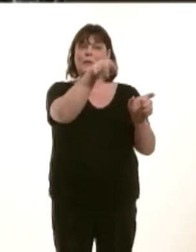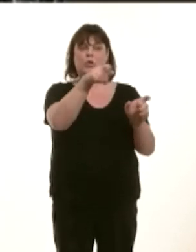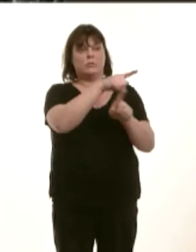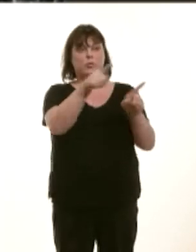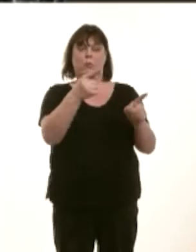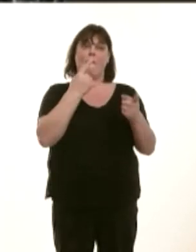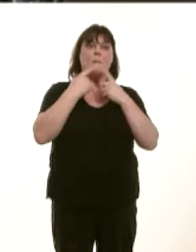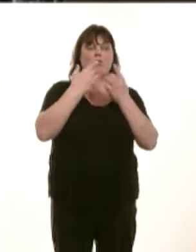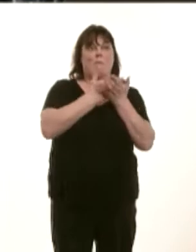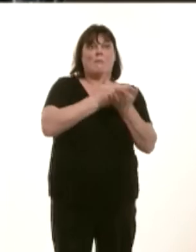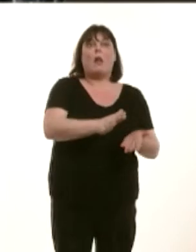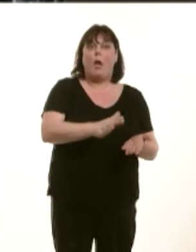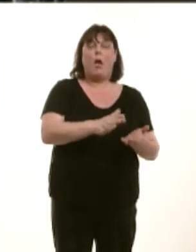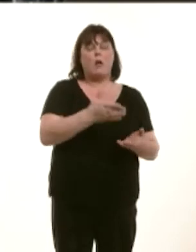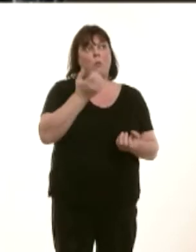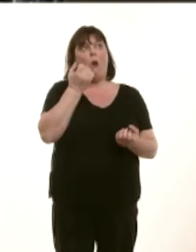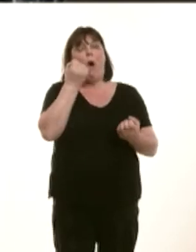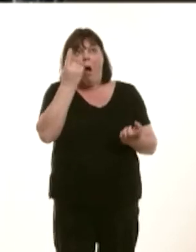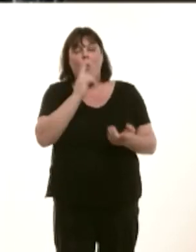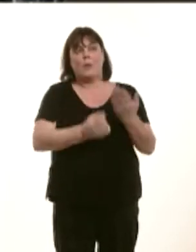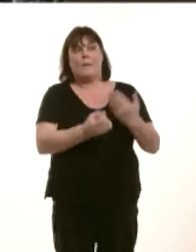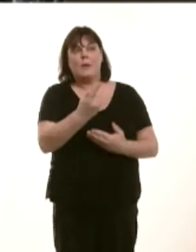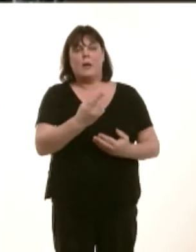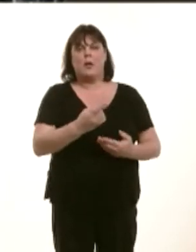possible. Itís disappointing to hear that there are examples where that may not have